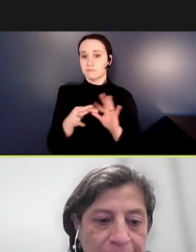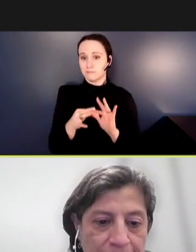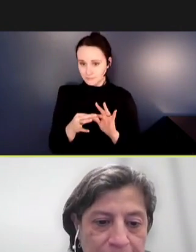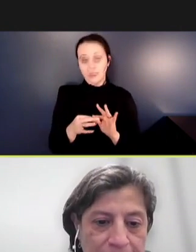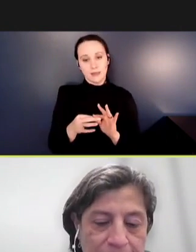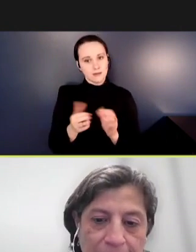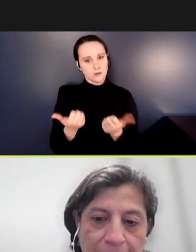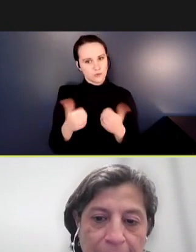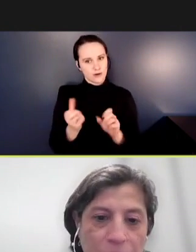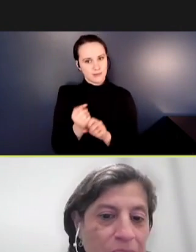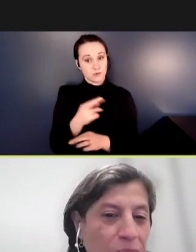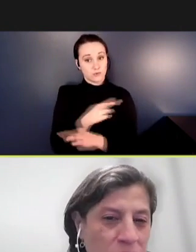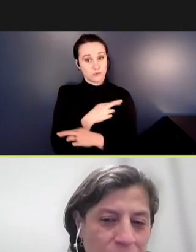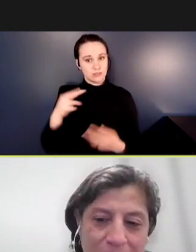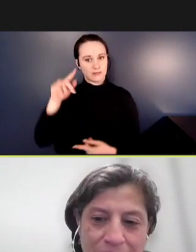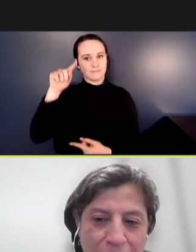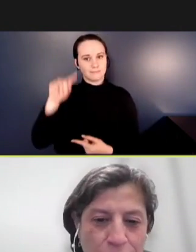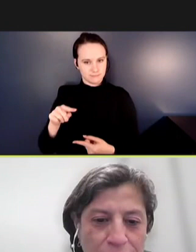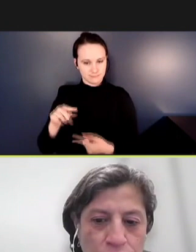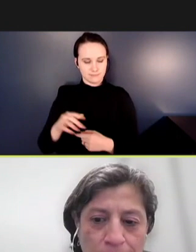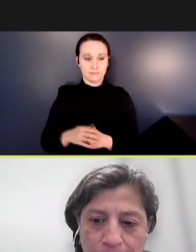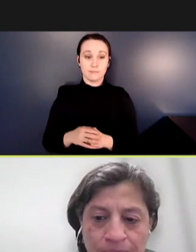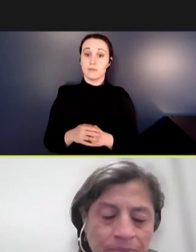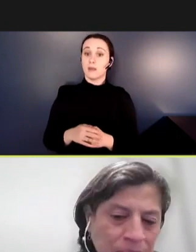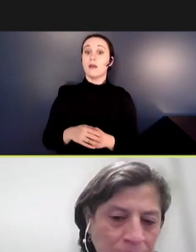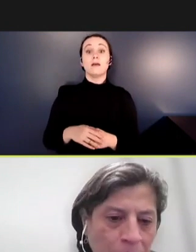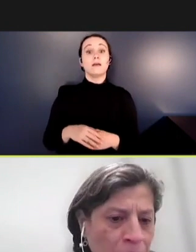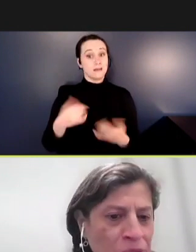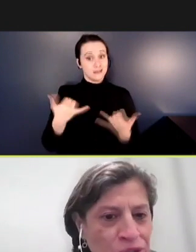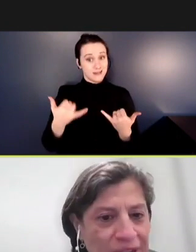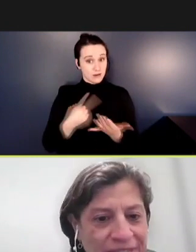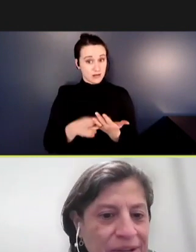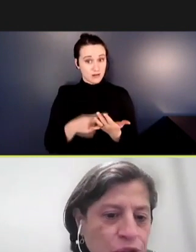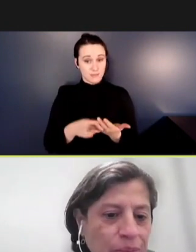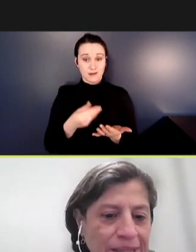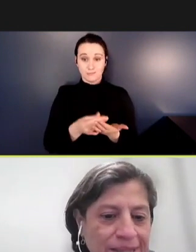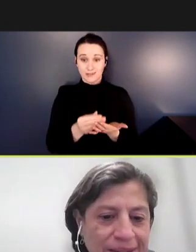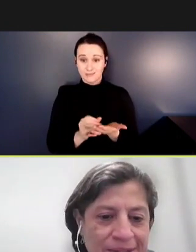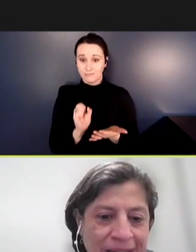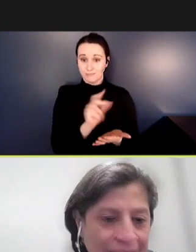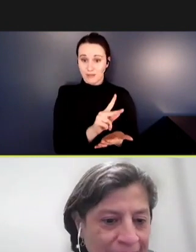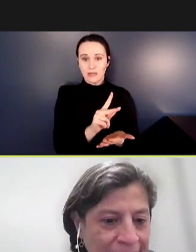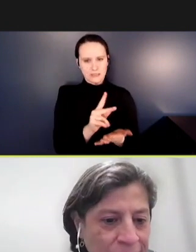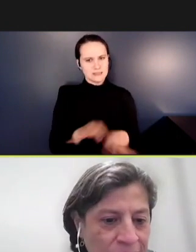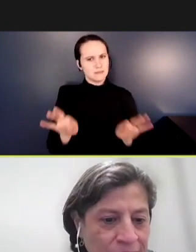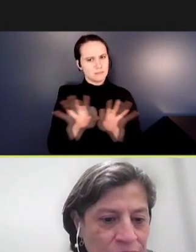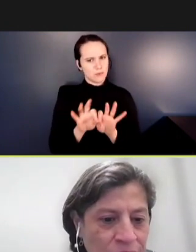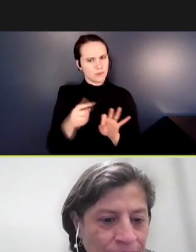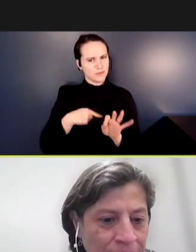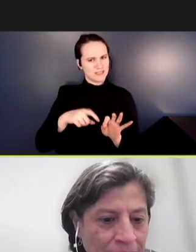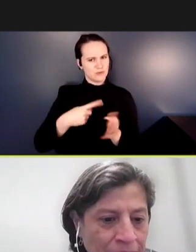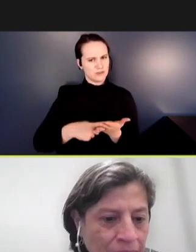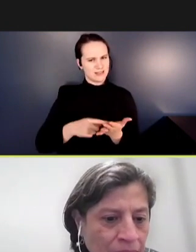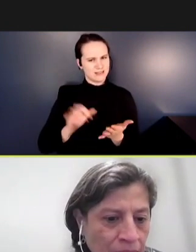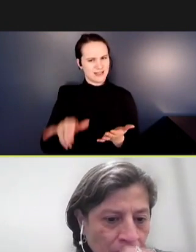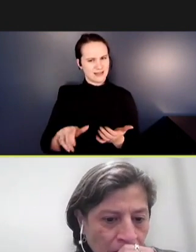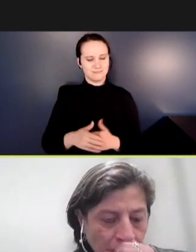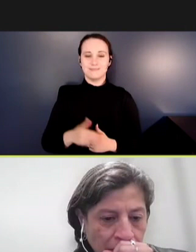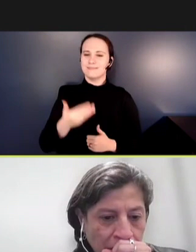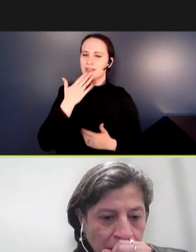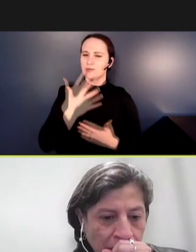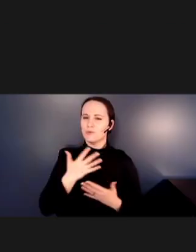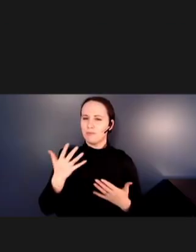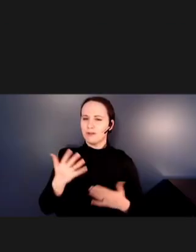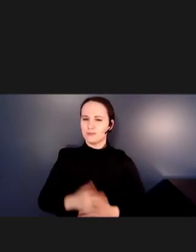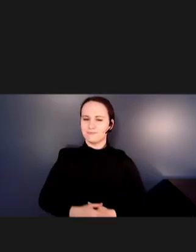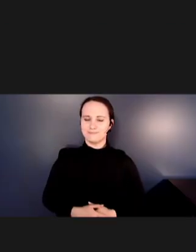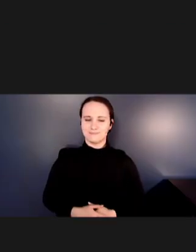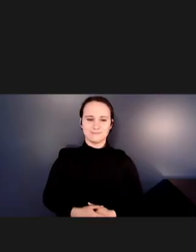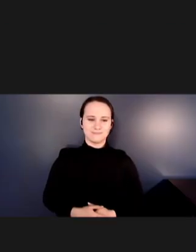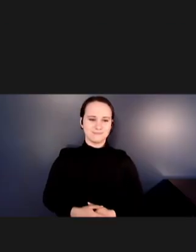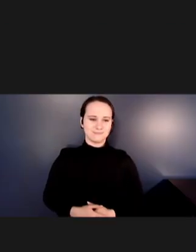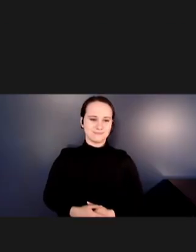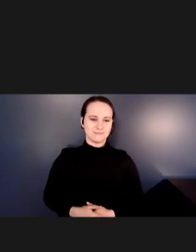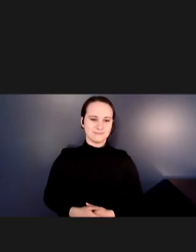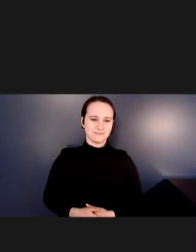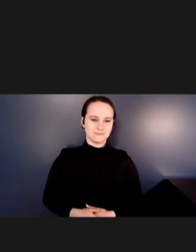acceptance. Reimbursement is another issue which I think should be discussed. Thank you so much.